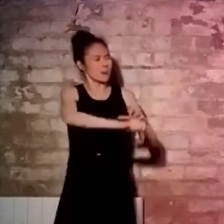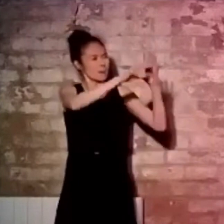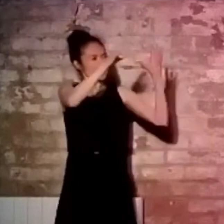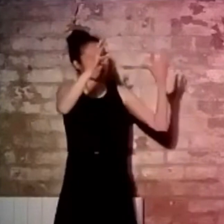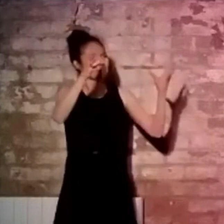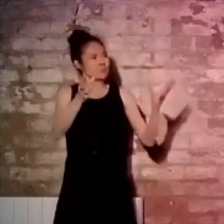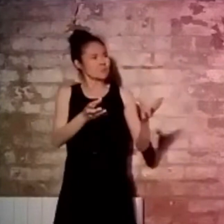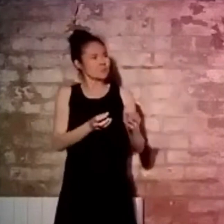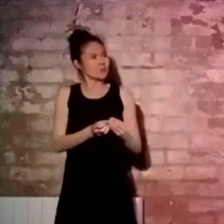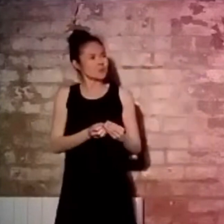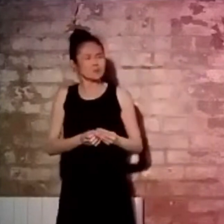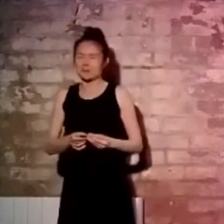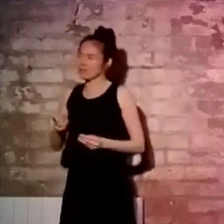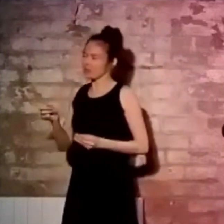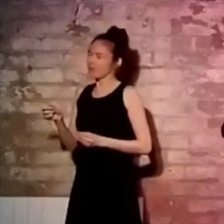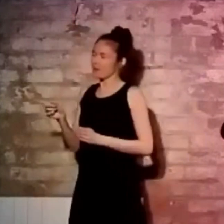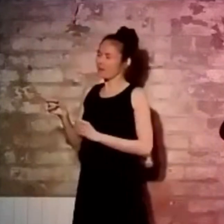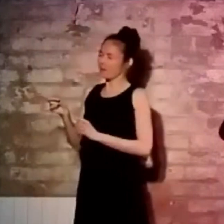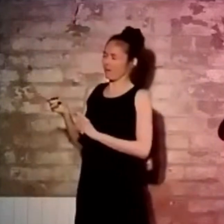Dost thou entreat me, Hector?